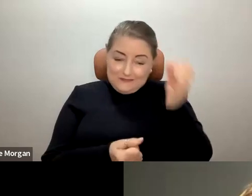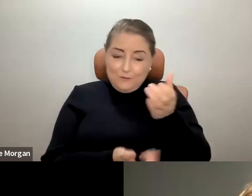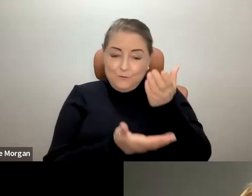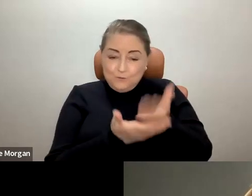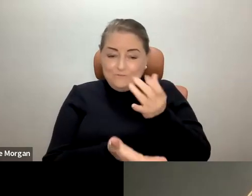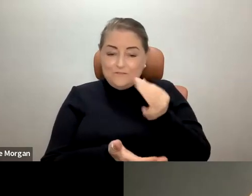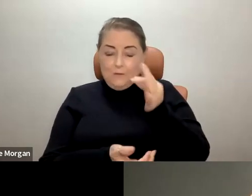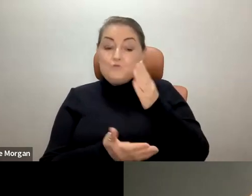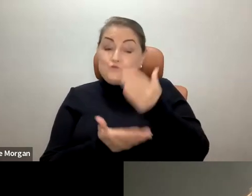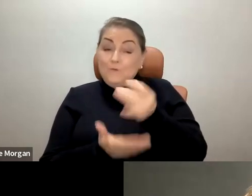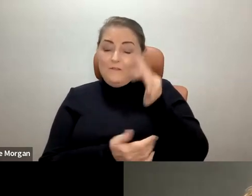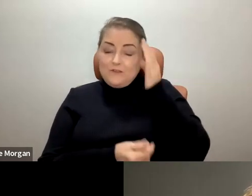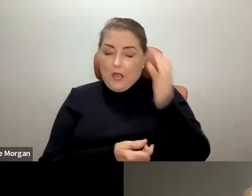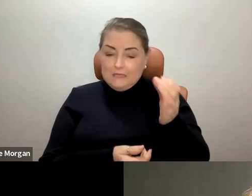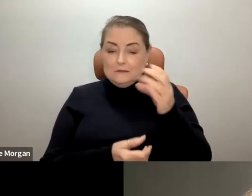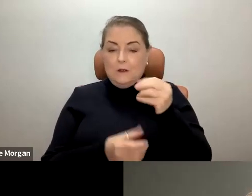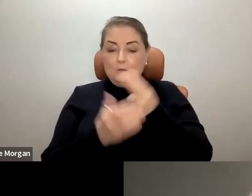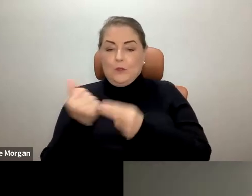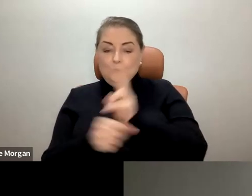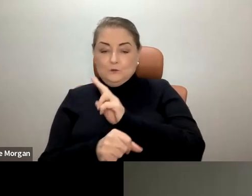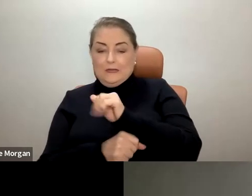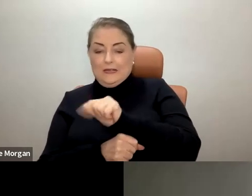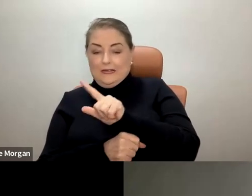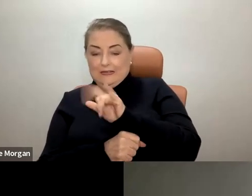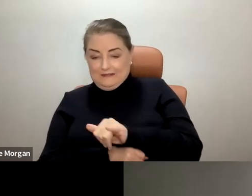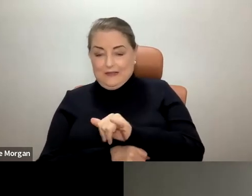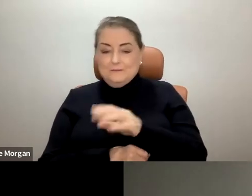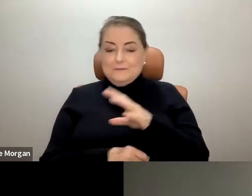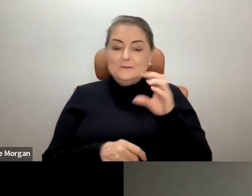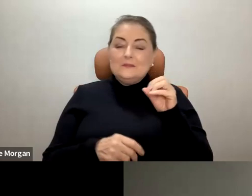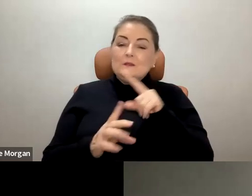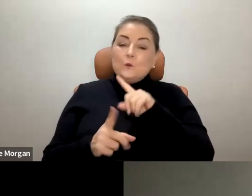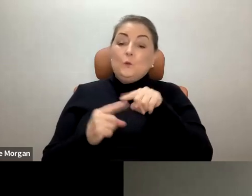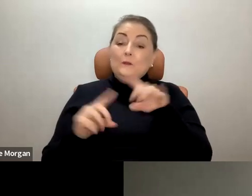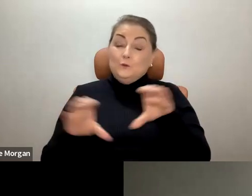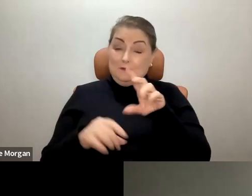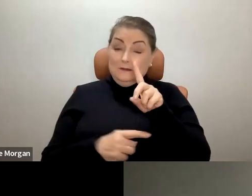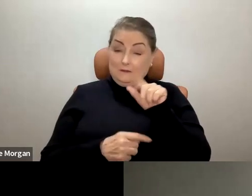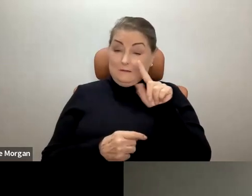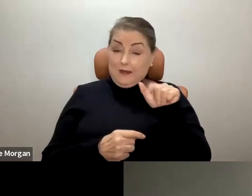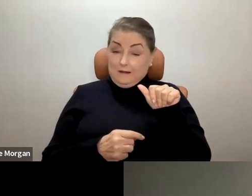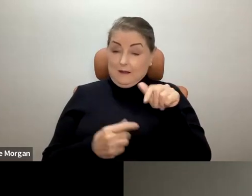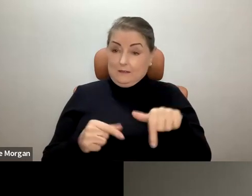using Ally. And so when you did the data this year, did you